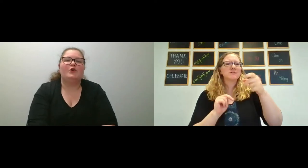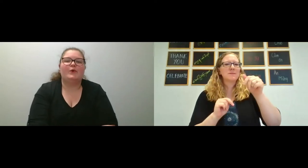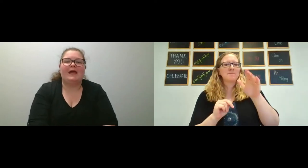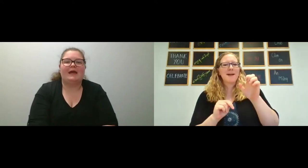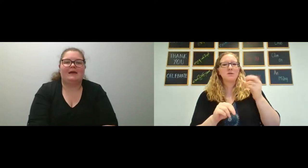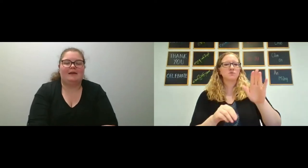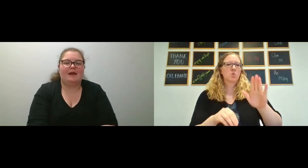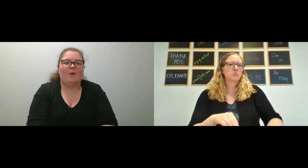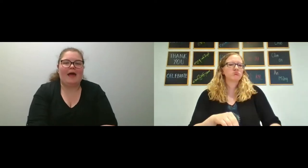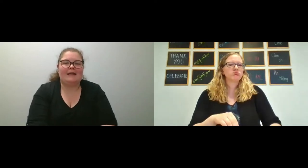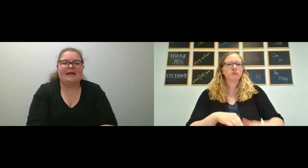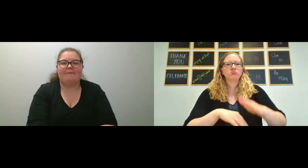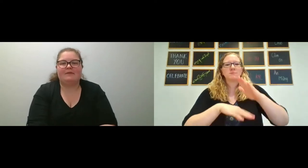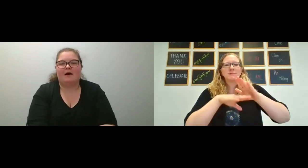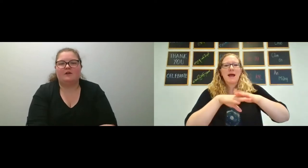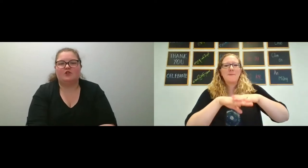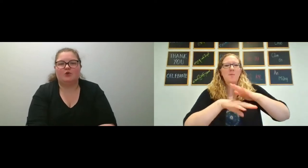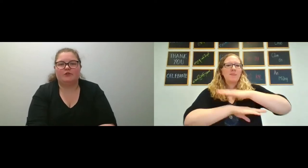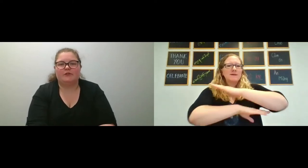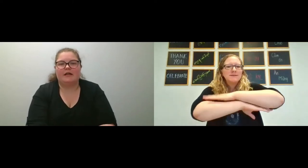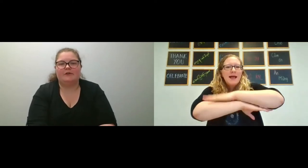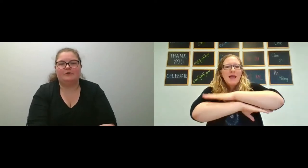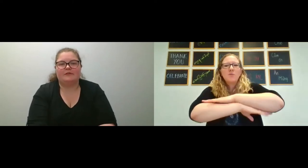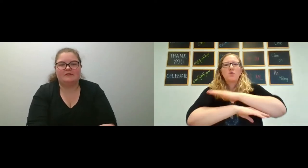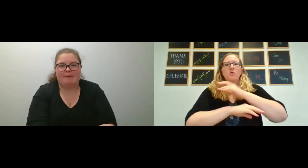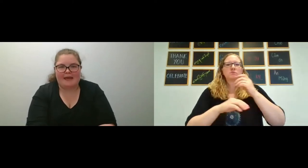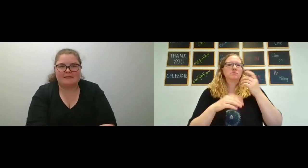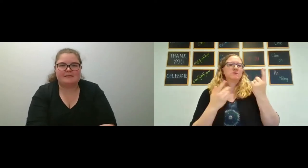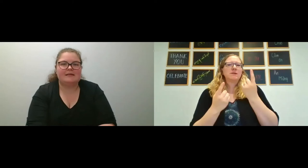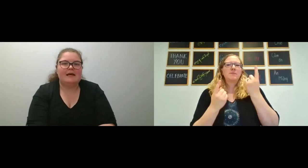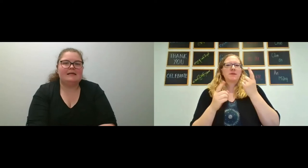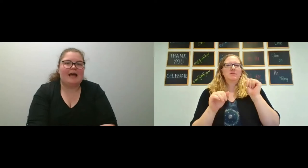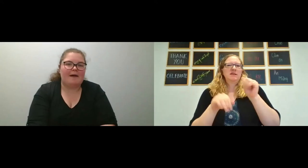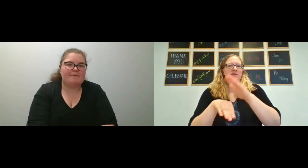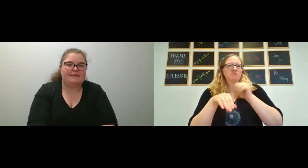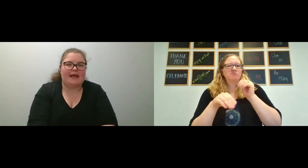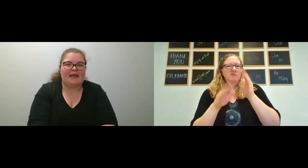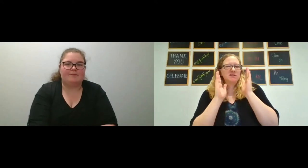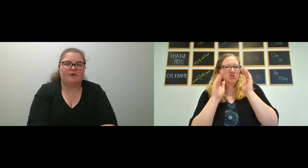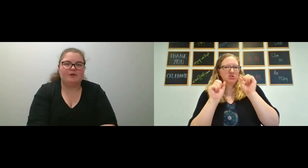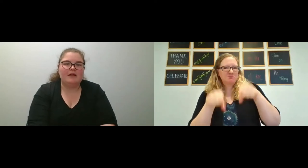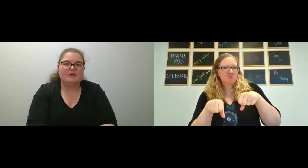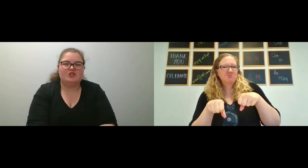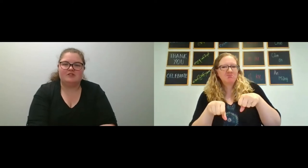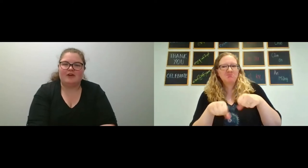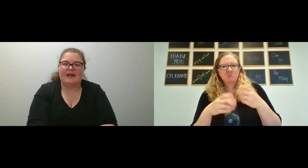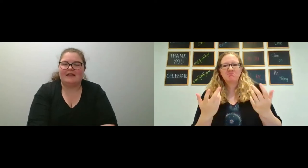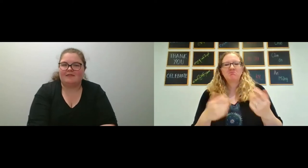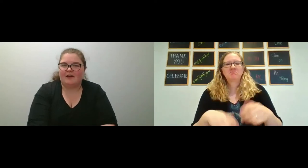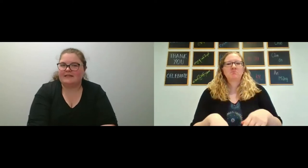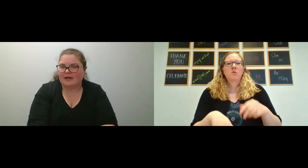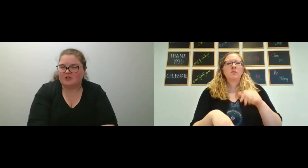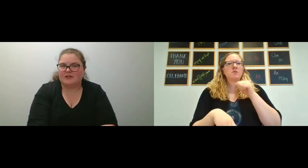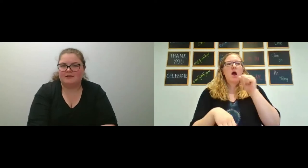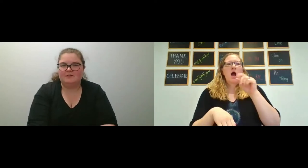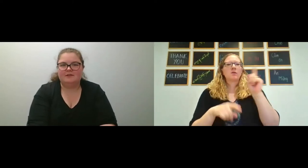You can go ahead and tap them on their shoulder and neutral space, tap at the table just to try to get their attention.